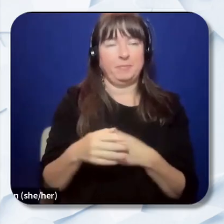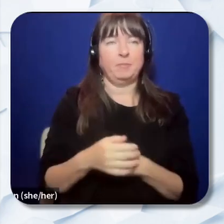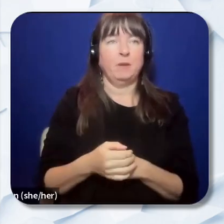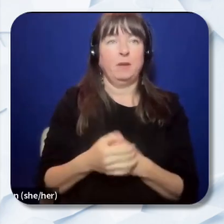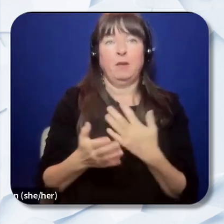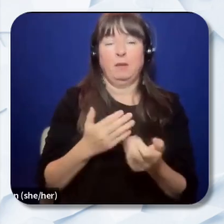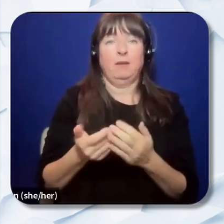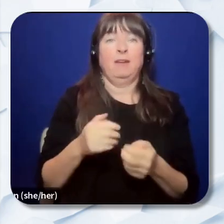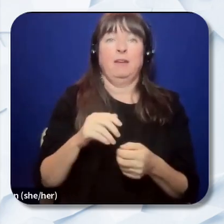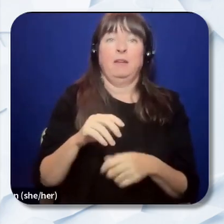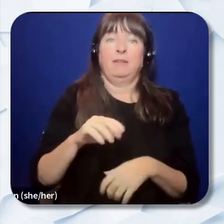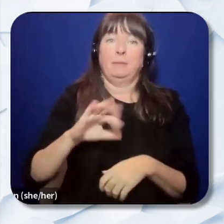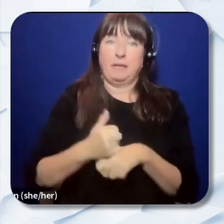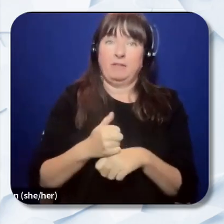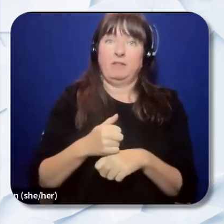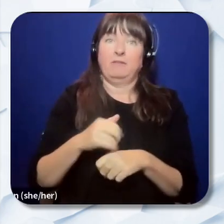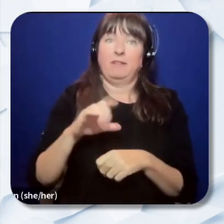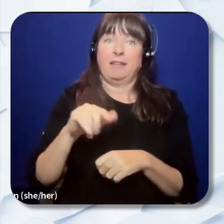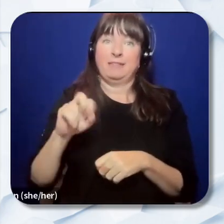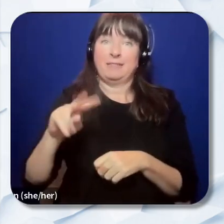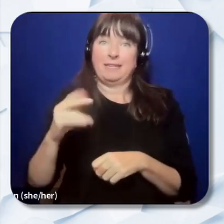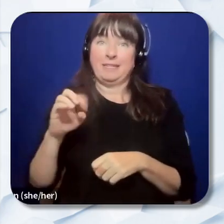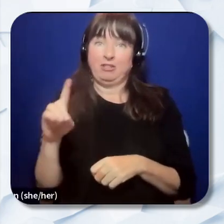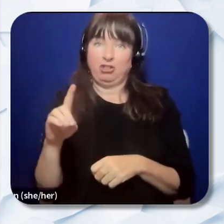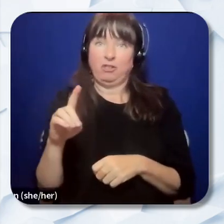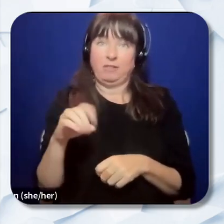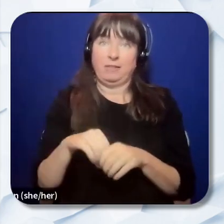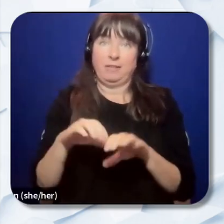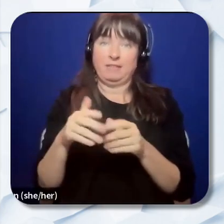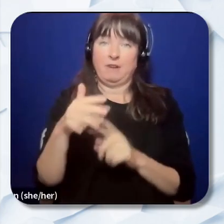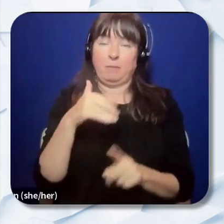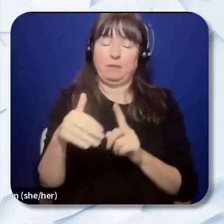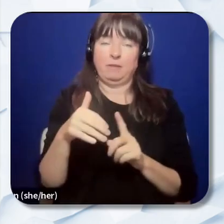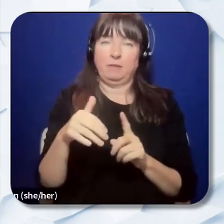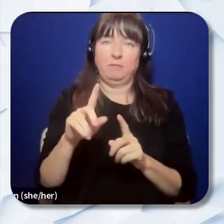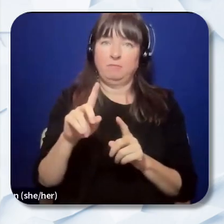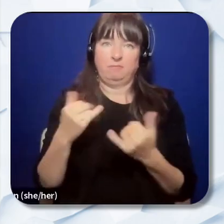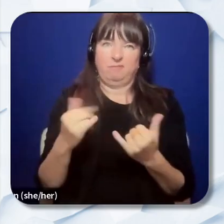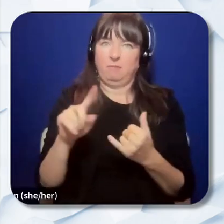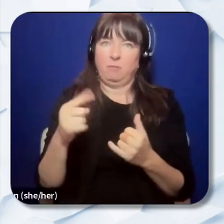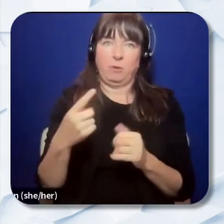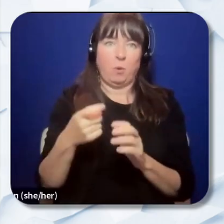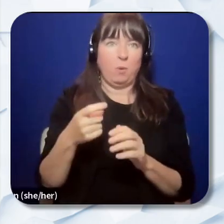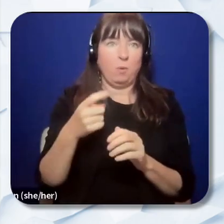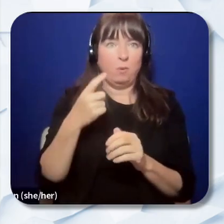of CLASS second edition and the CLASS environment is currently required only in CSPP we encourage